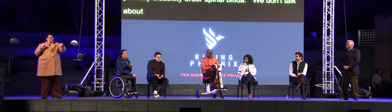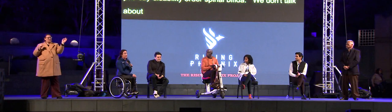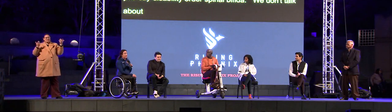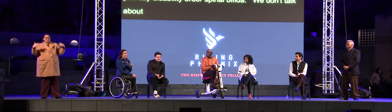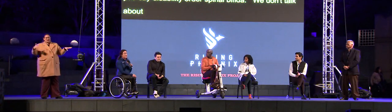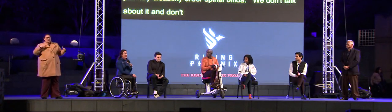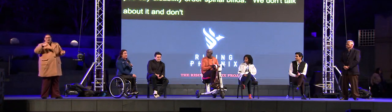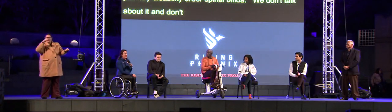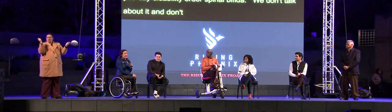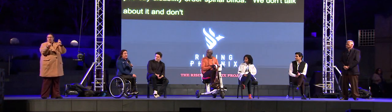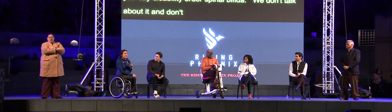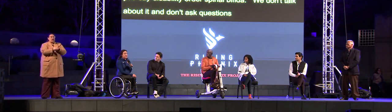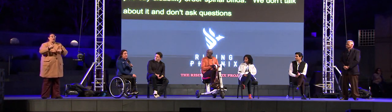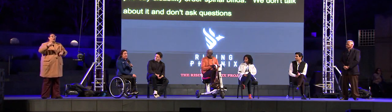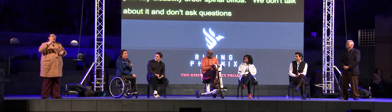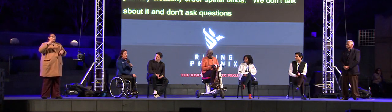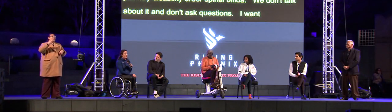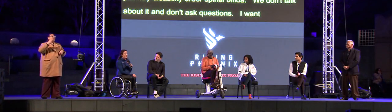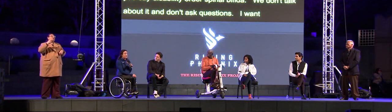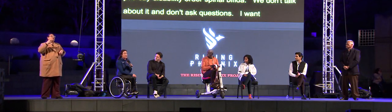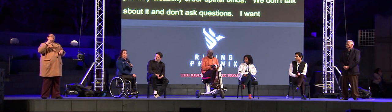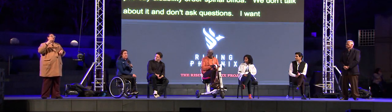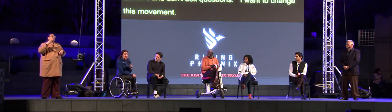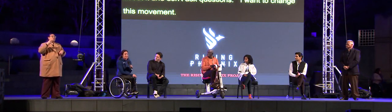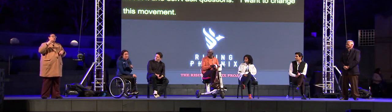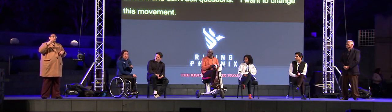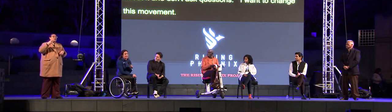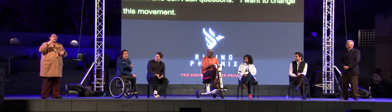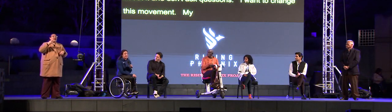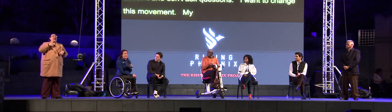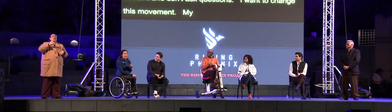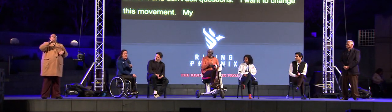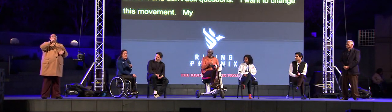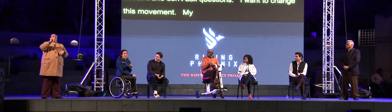And my idols were the Williams sisters in tennis,